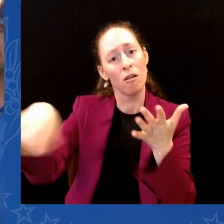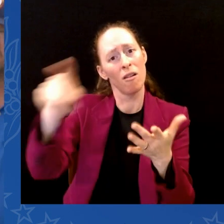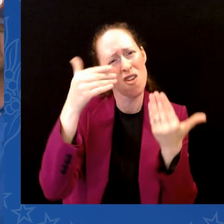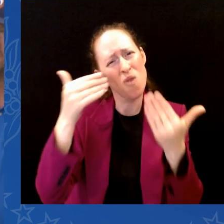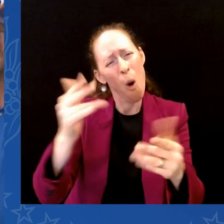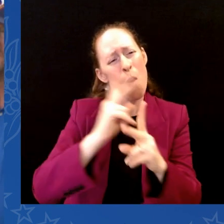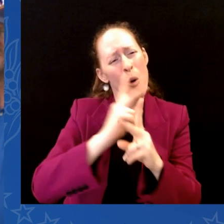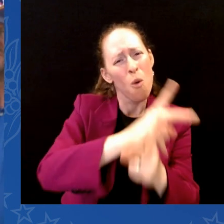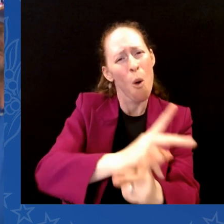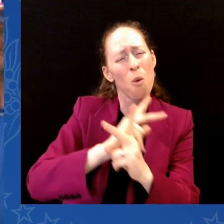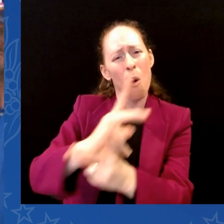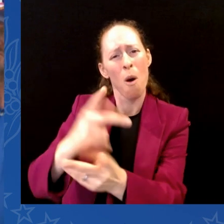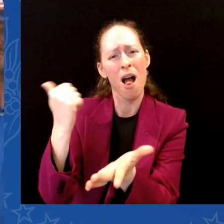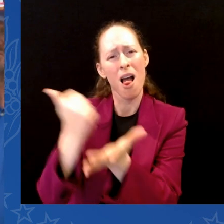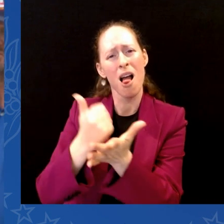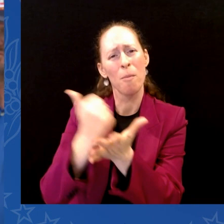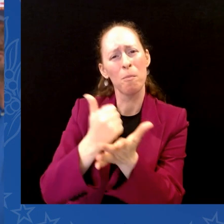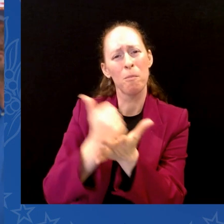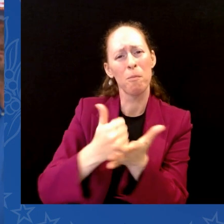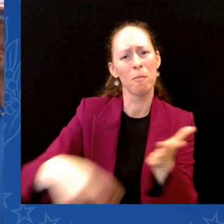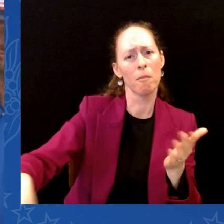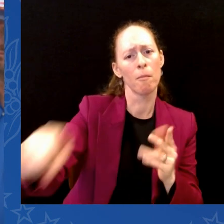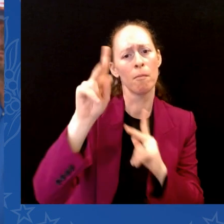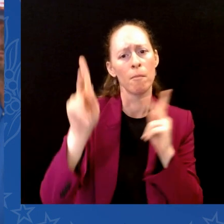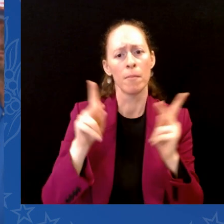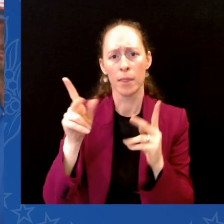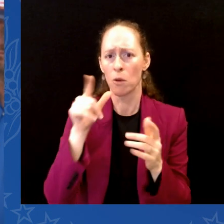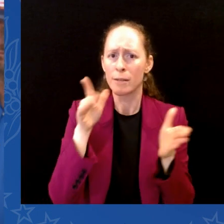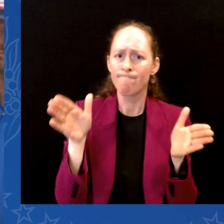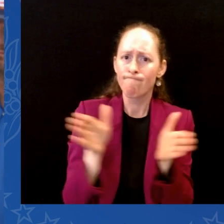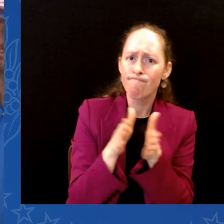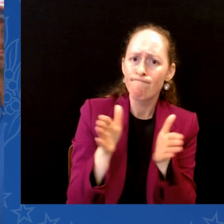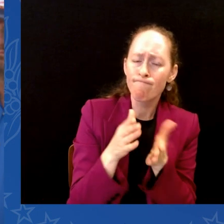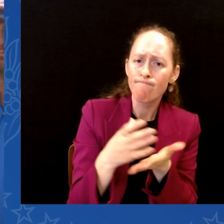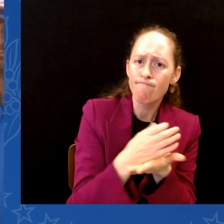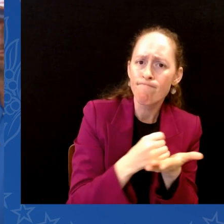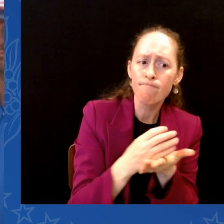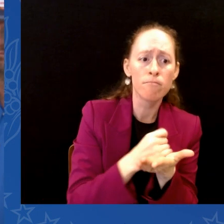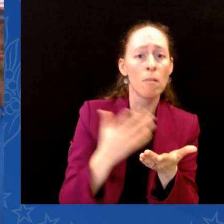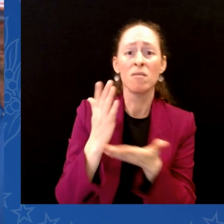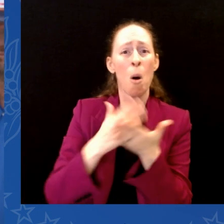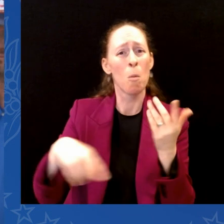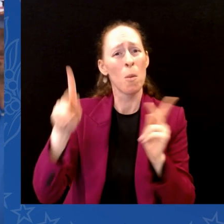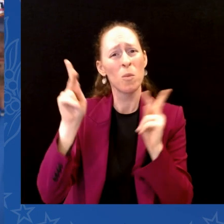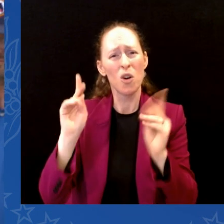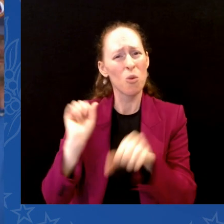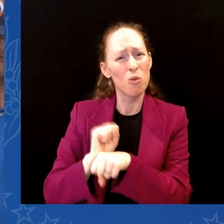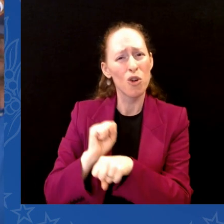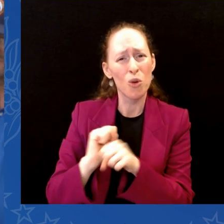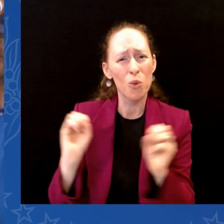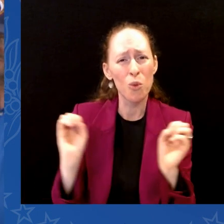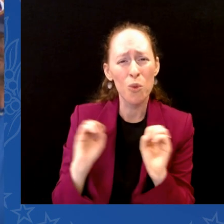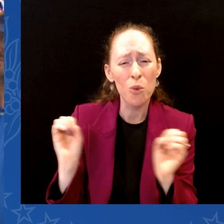and $200,000 -- excuse me, $200,000 for homeowners who -- to close the gap between what insurance won't cover